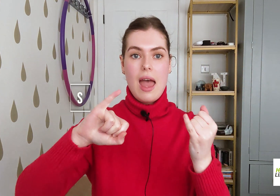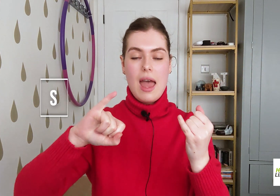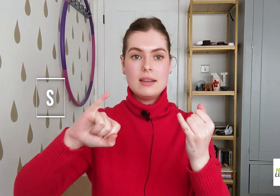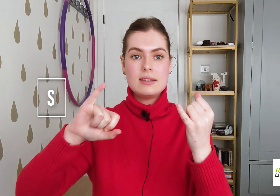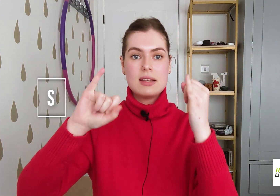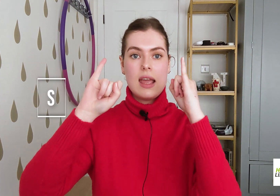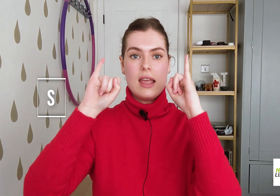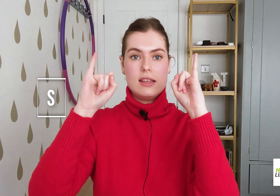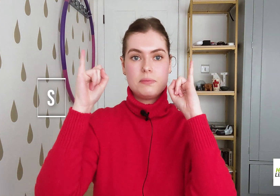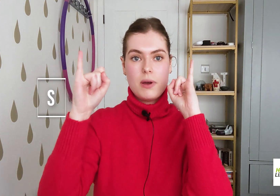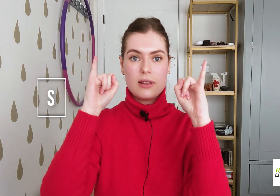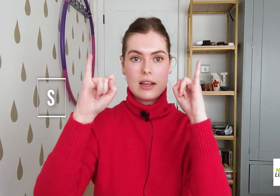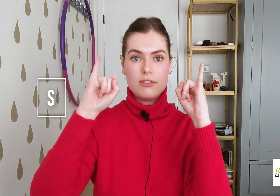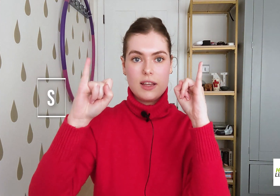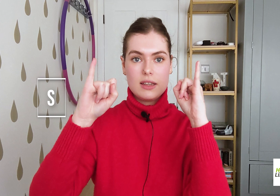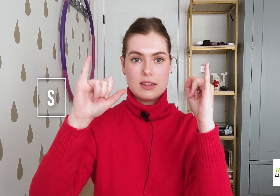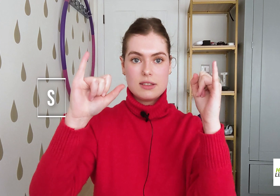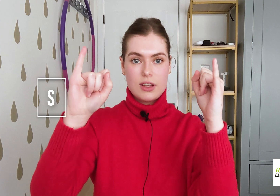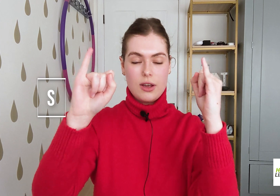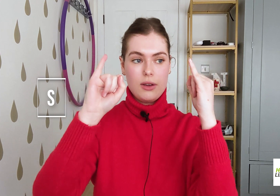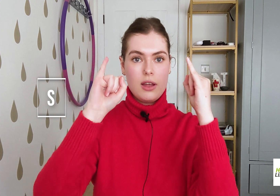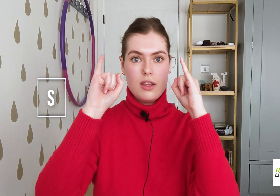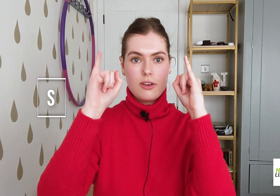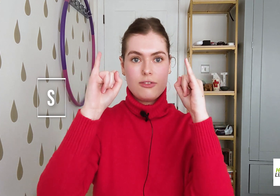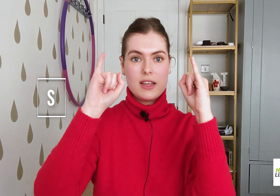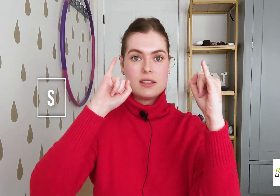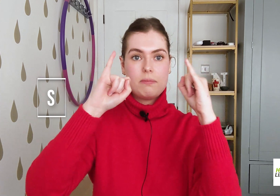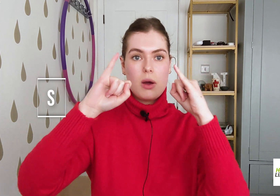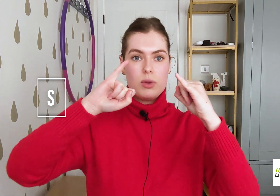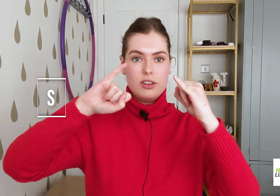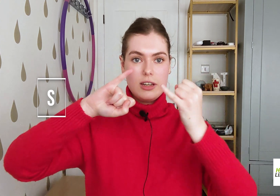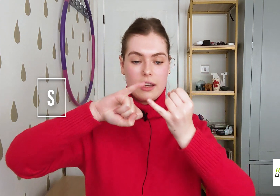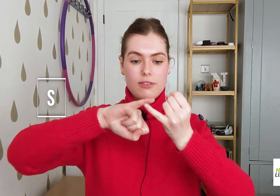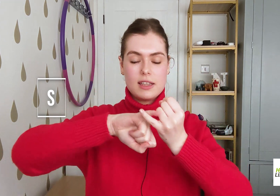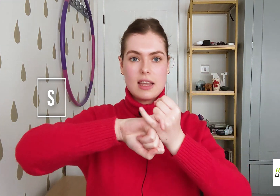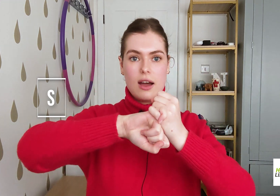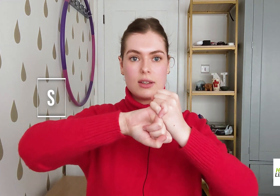“S” is both little fingers. So your fifth, but with the little fingers out